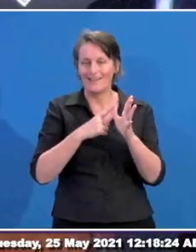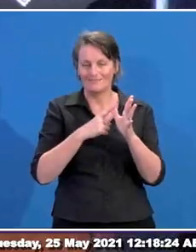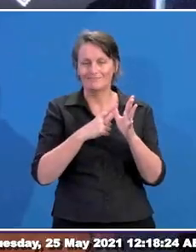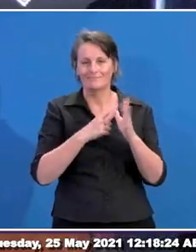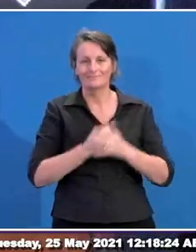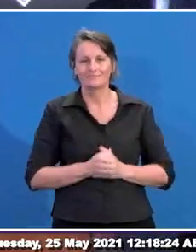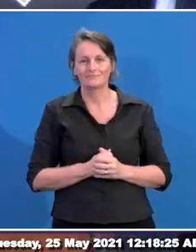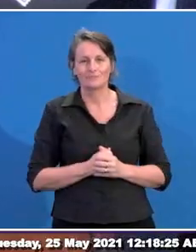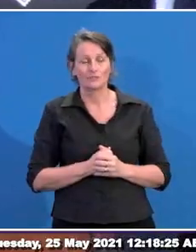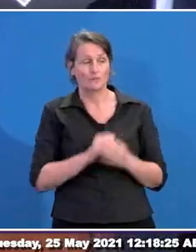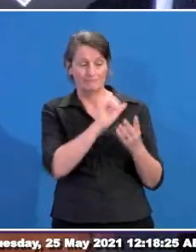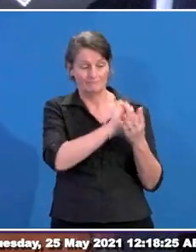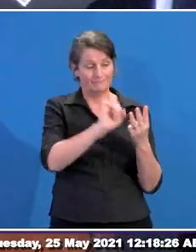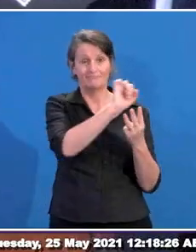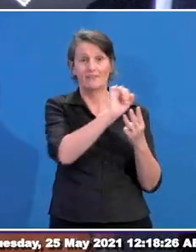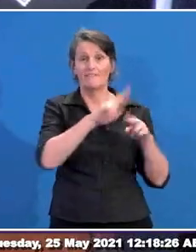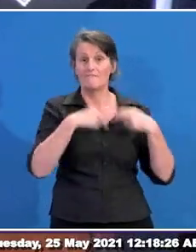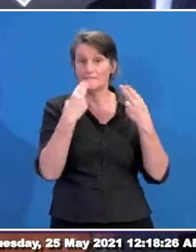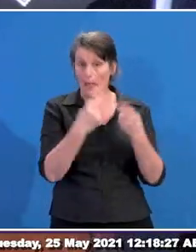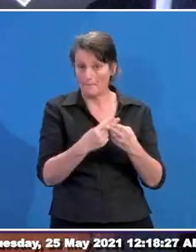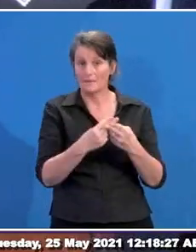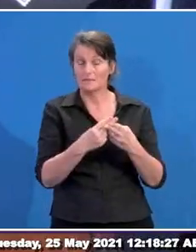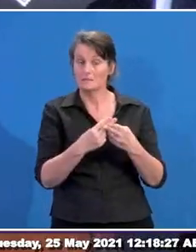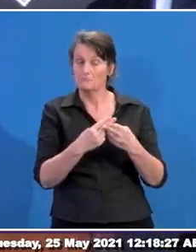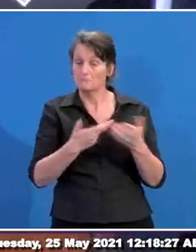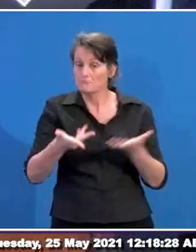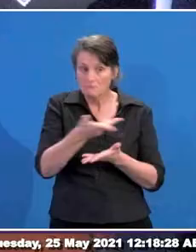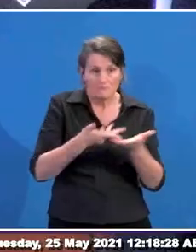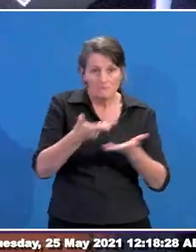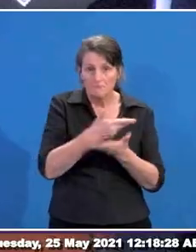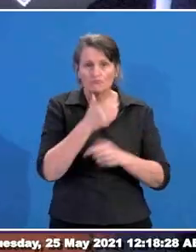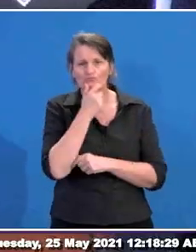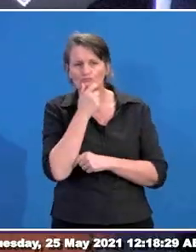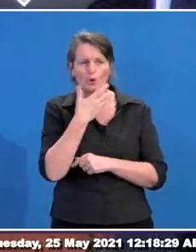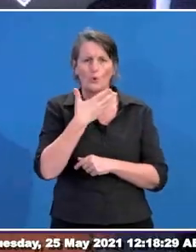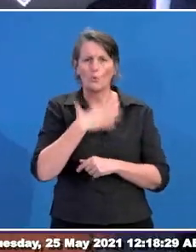But the families got together and decided that you wanted a new service provider? Yes.